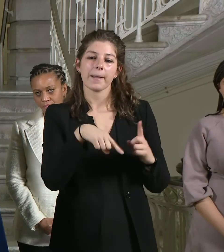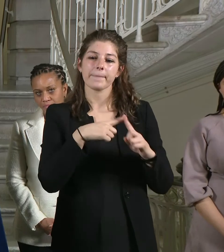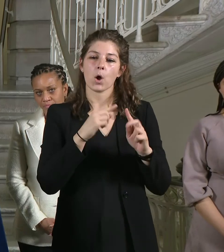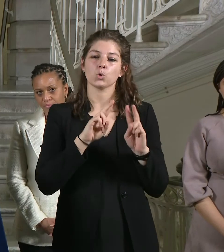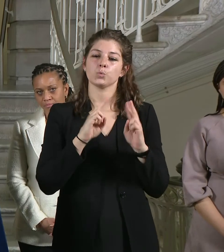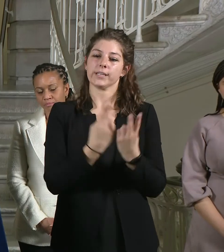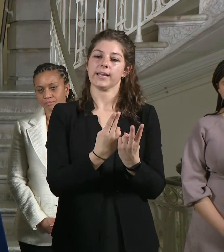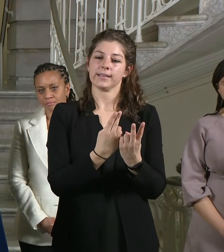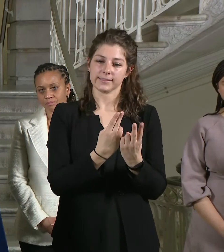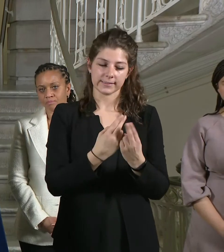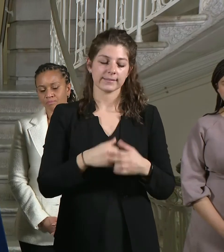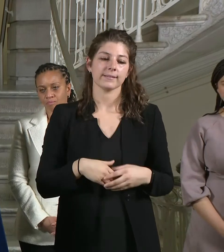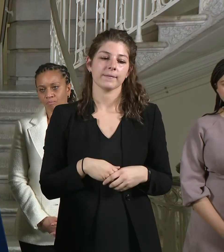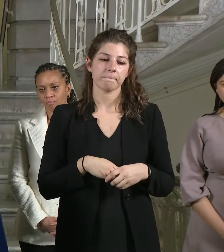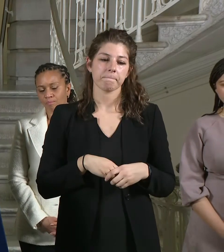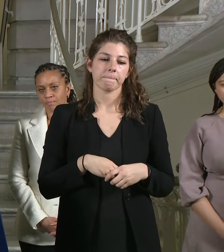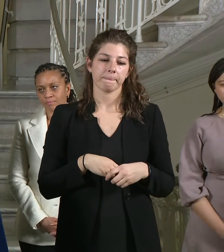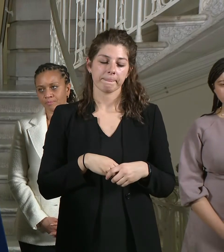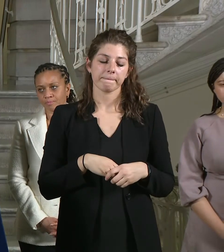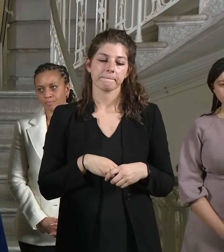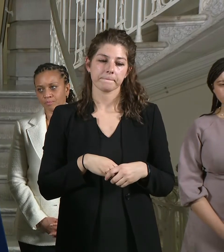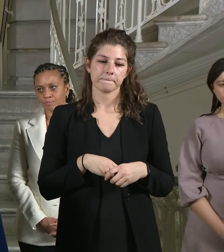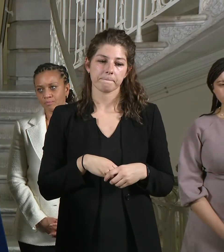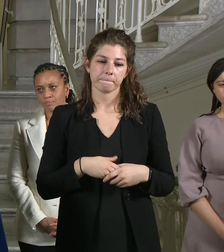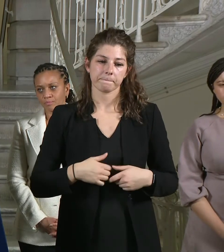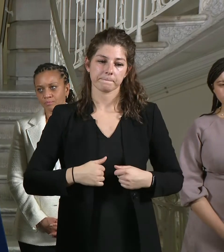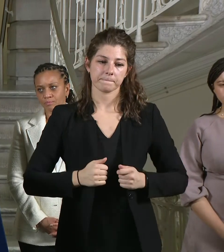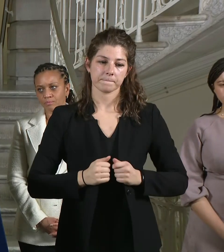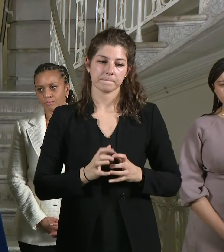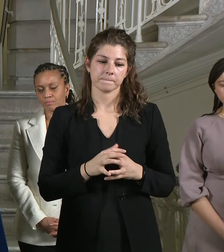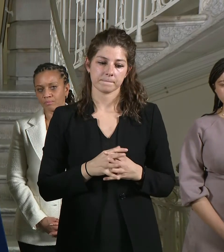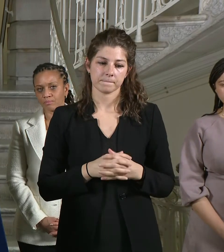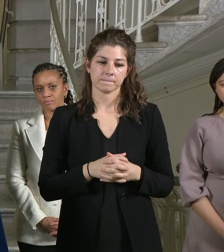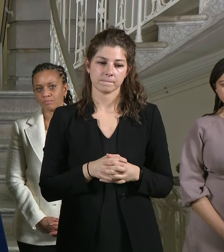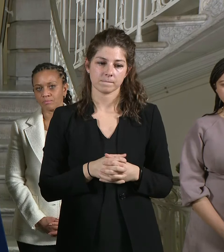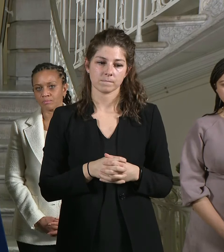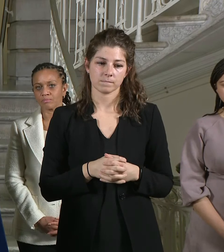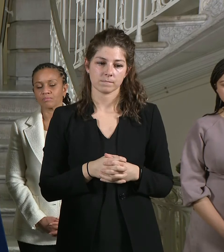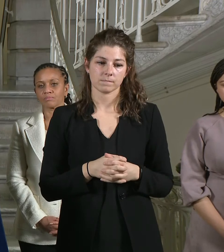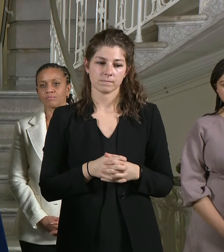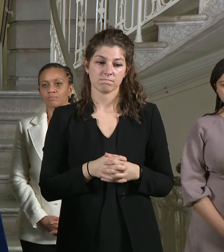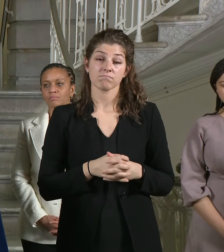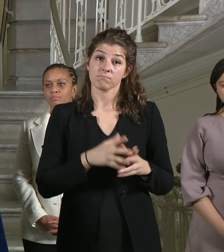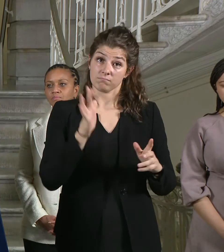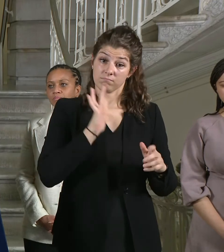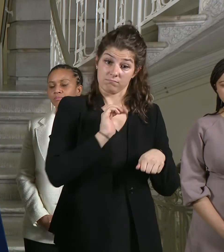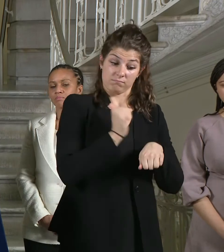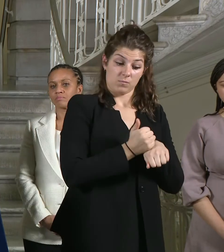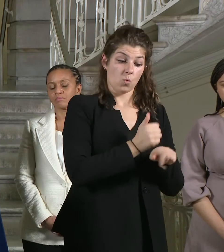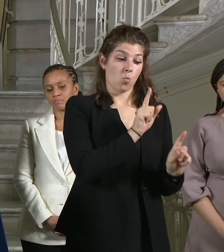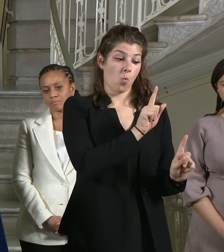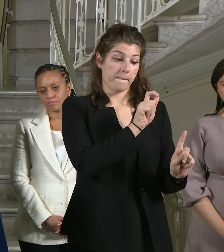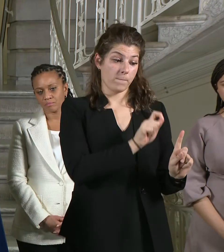[ INDISCERNIBL E ] I WANTED TO